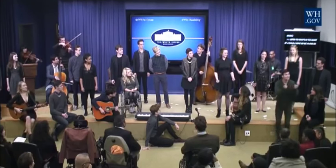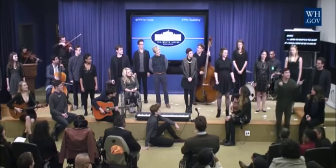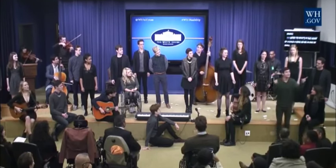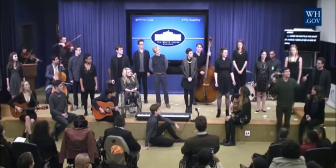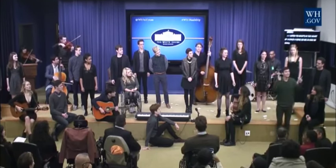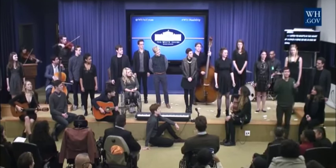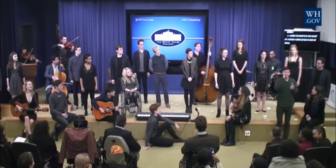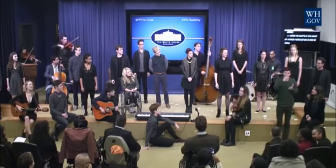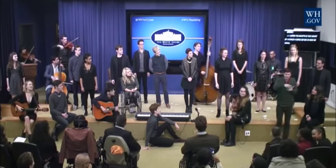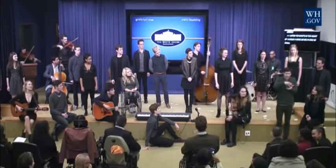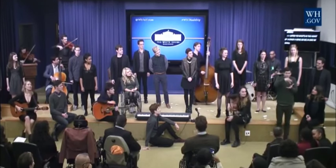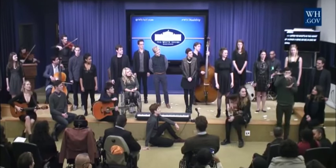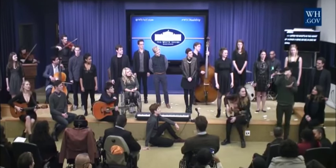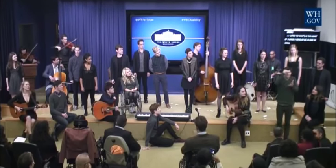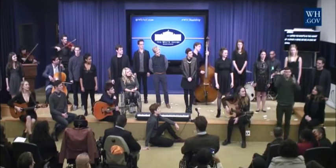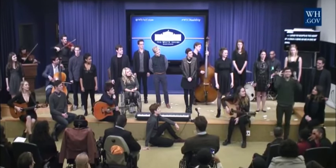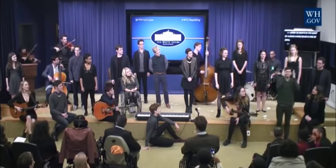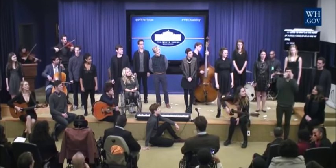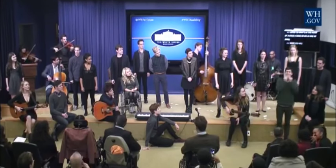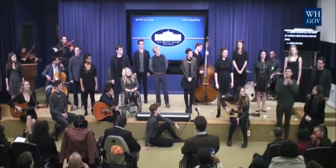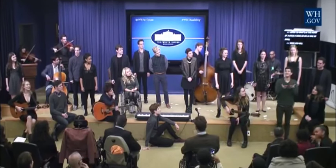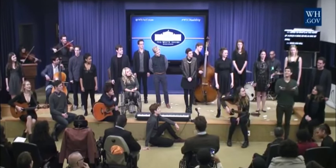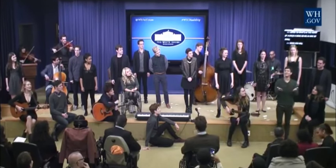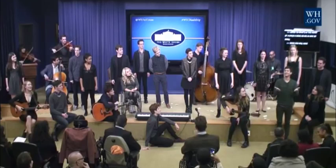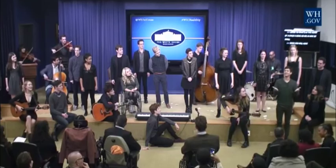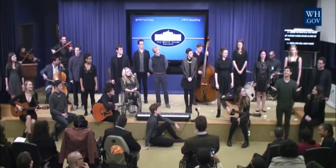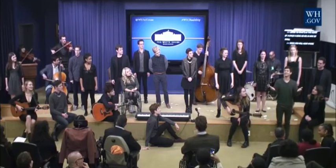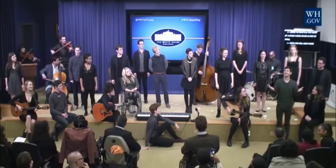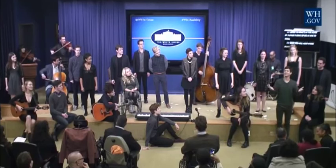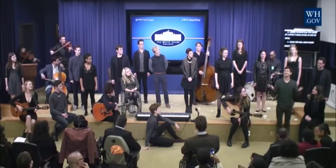Soon you will hear where beauty lies